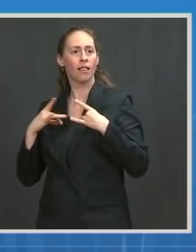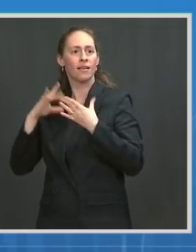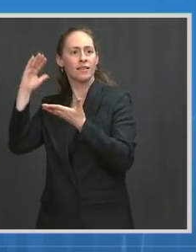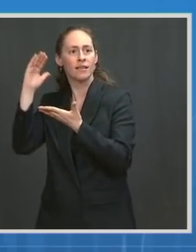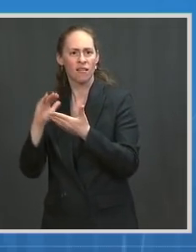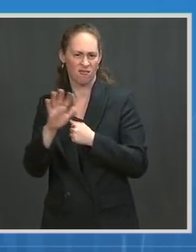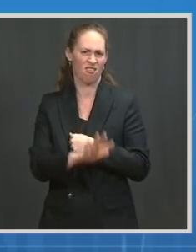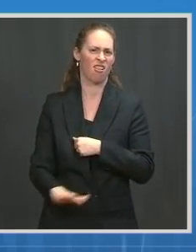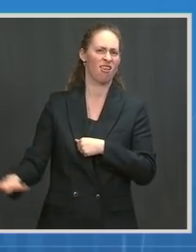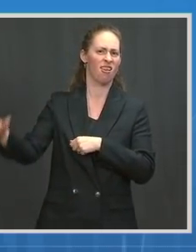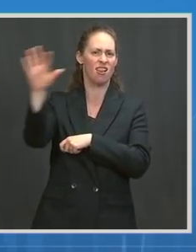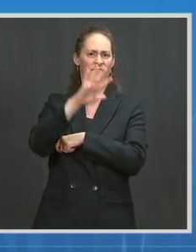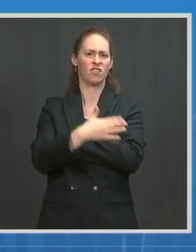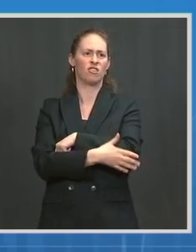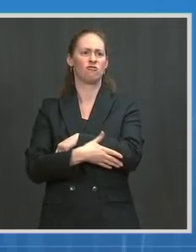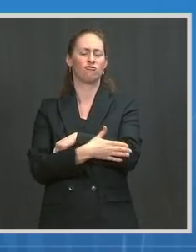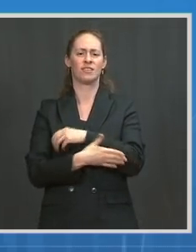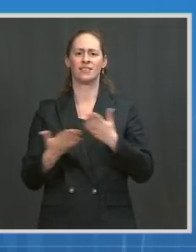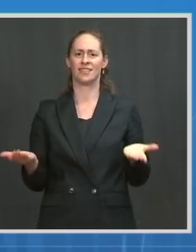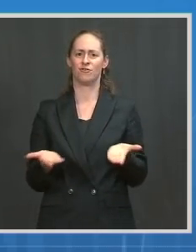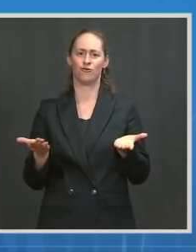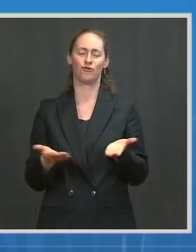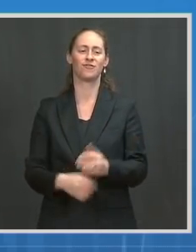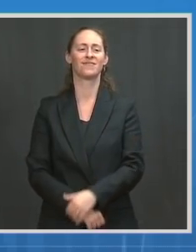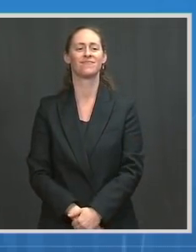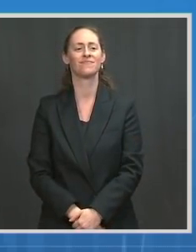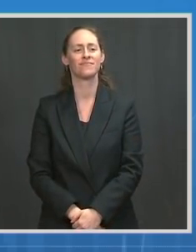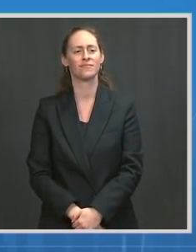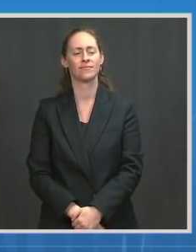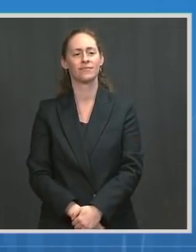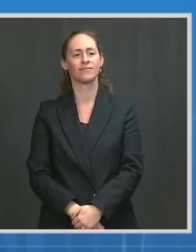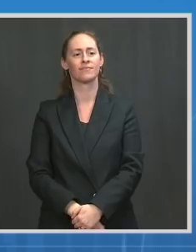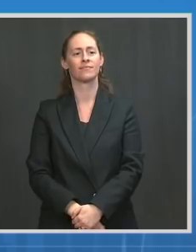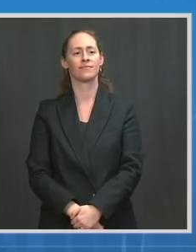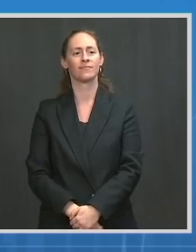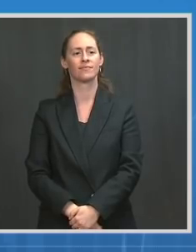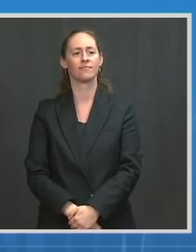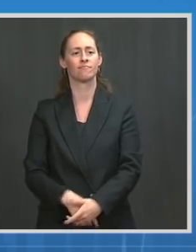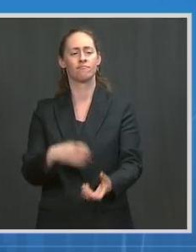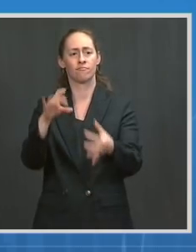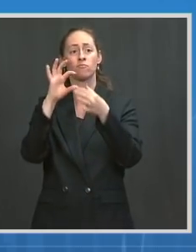Today, COVID-19 deaths are at the lowest point since April of 2020.